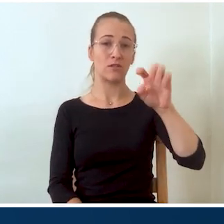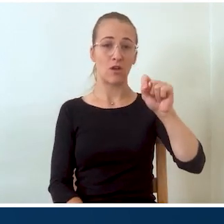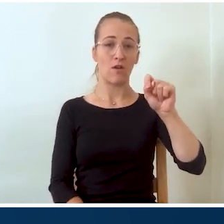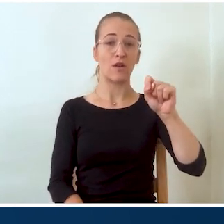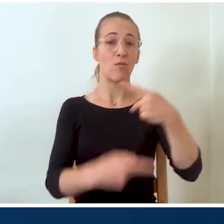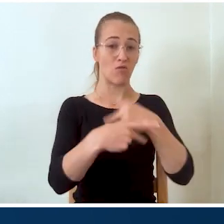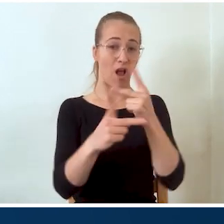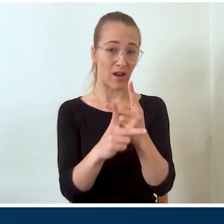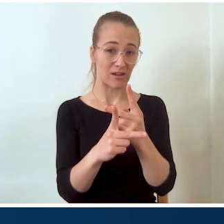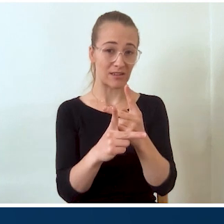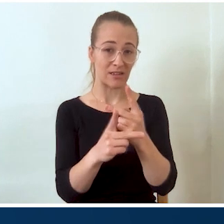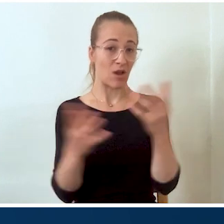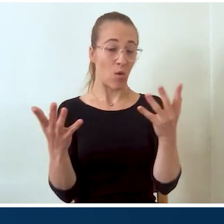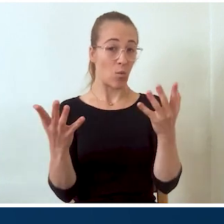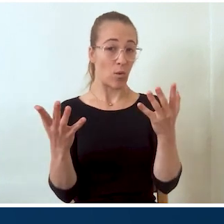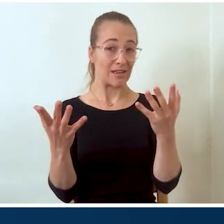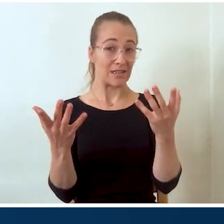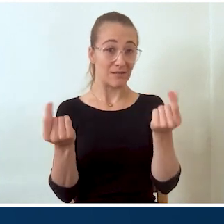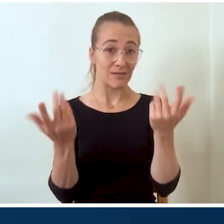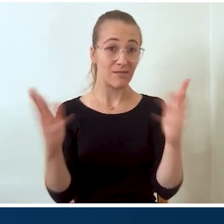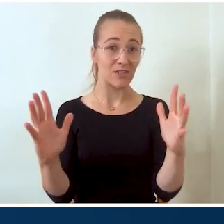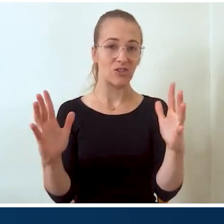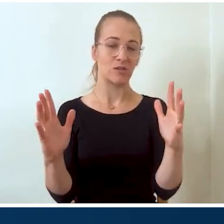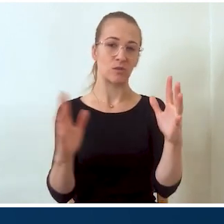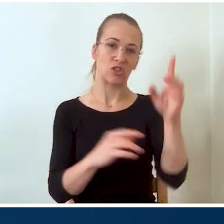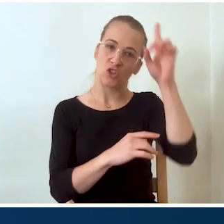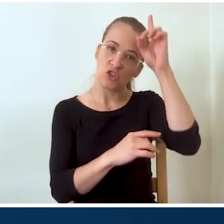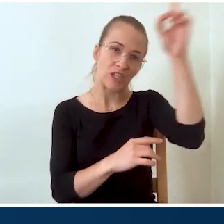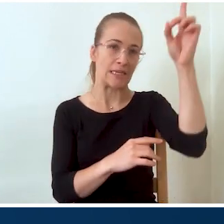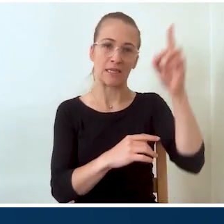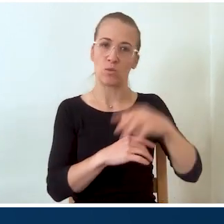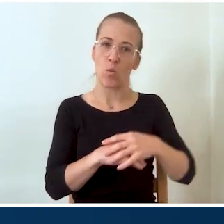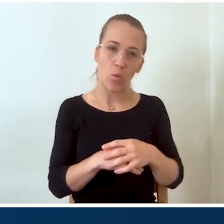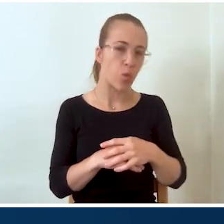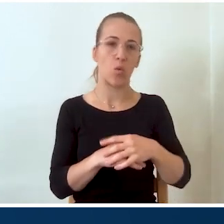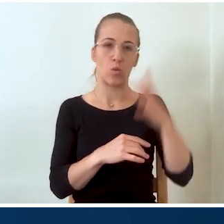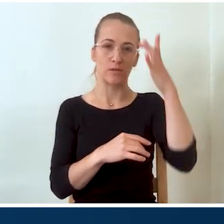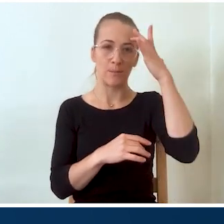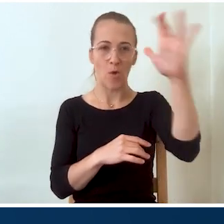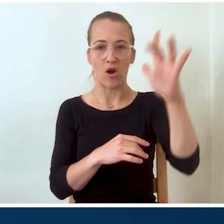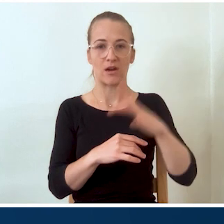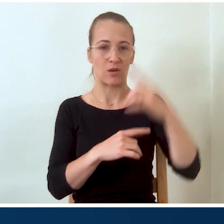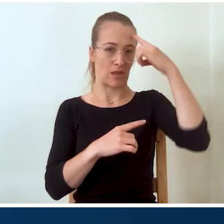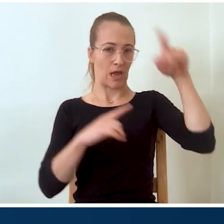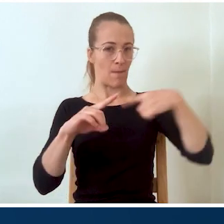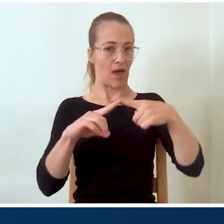So I mean, what they did there was just genius. I mean, really, when you think about the ability,